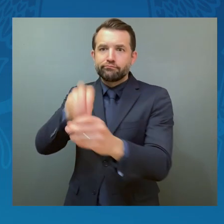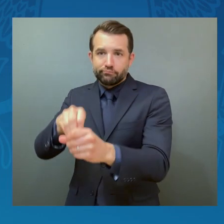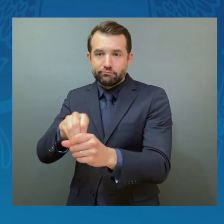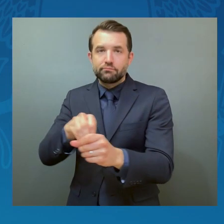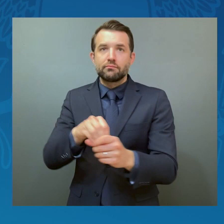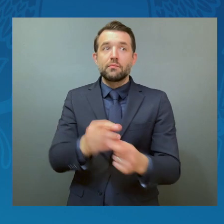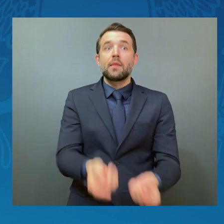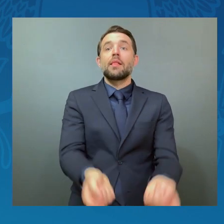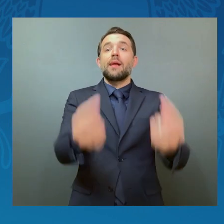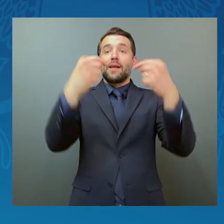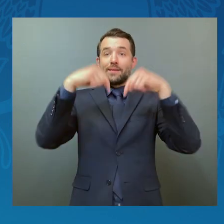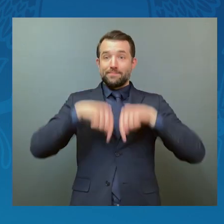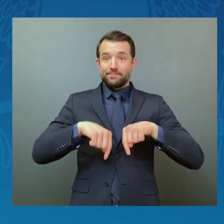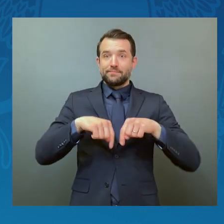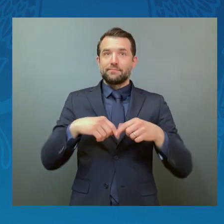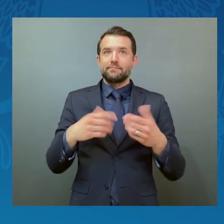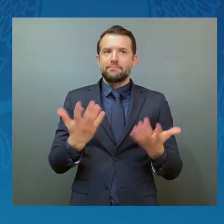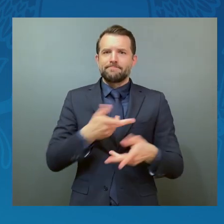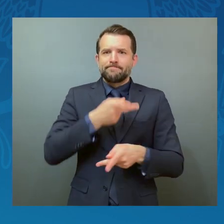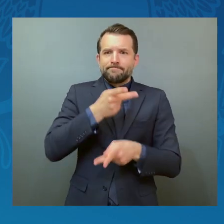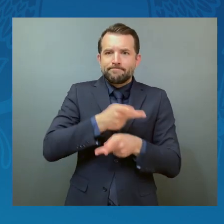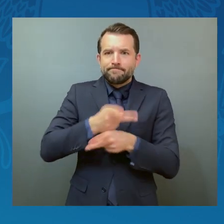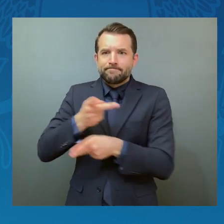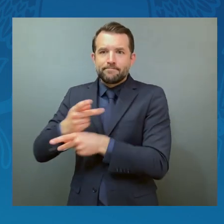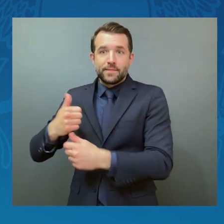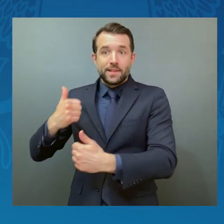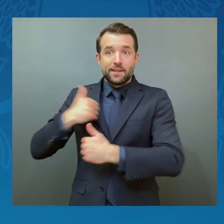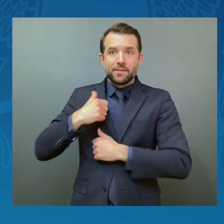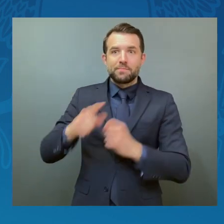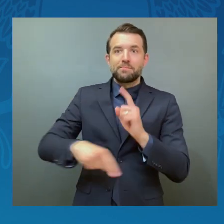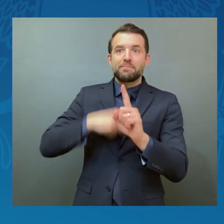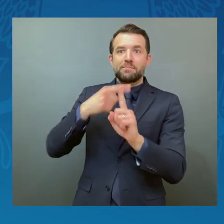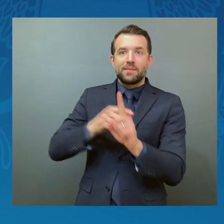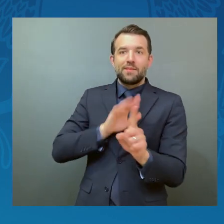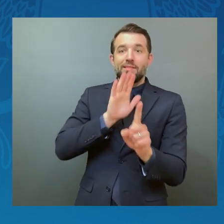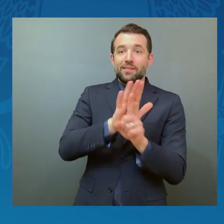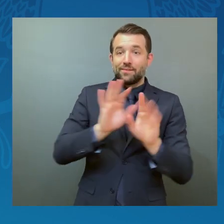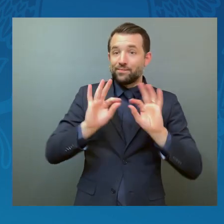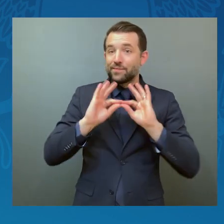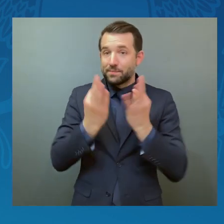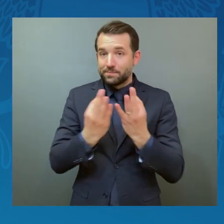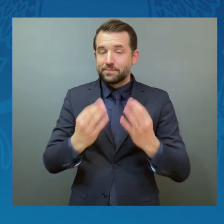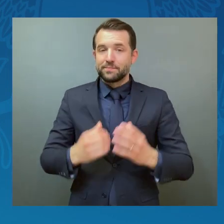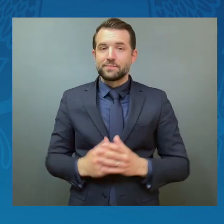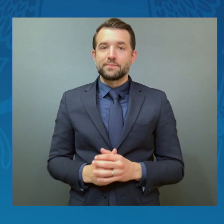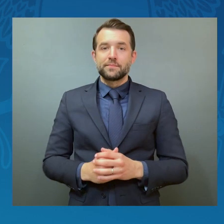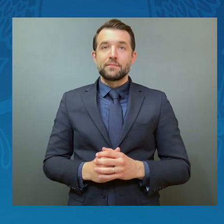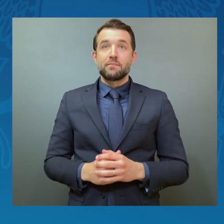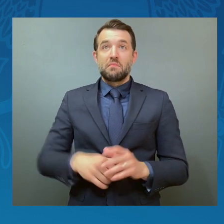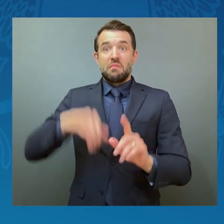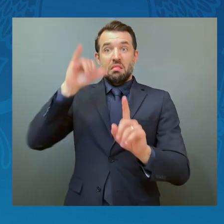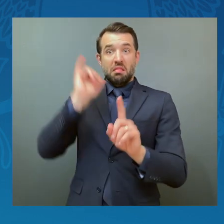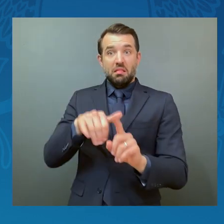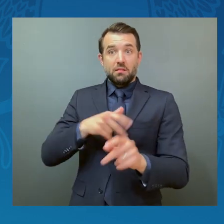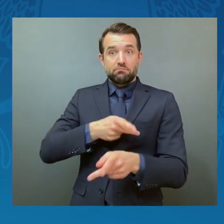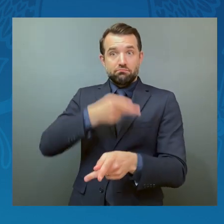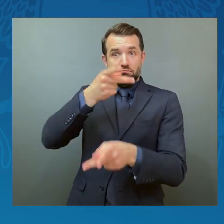The second part of that sacred obligation, caring for vets and their families, is our promise to keep at VA.